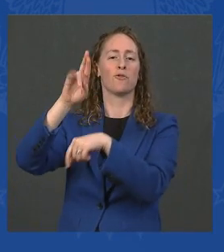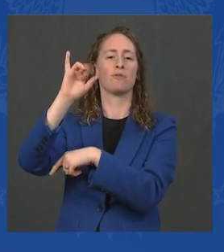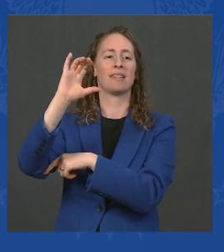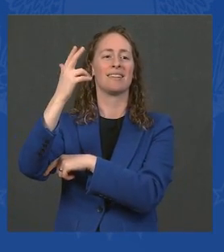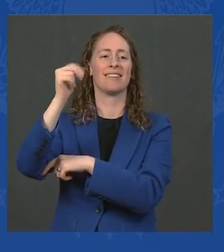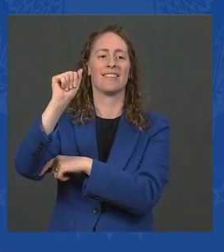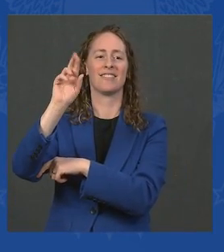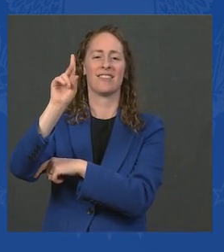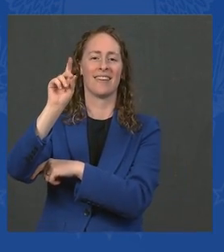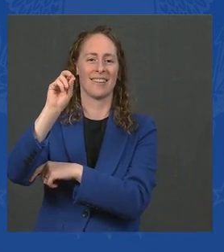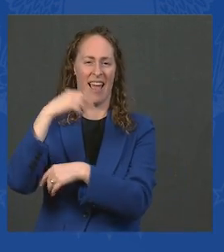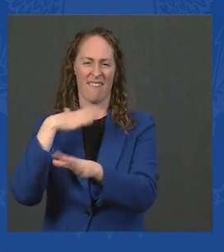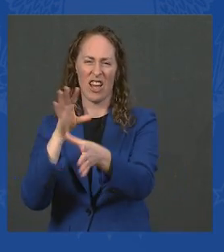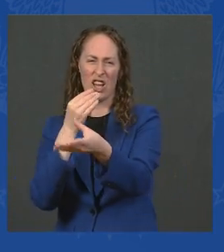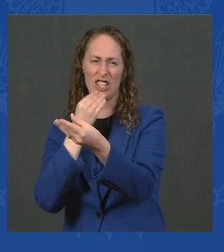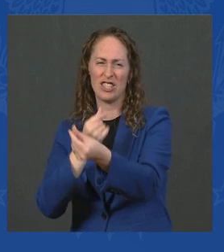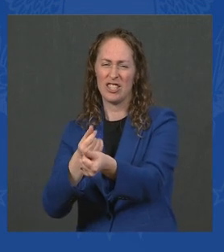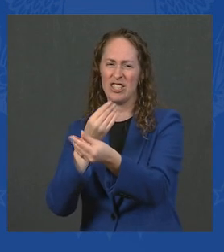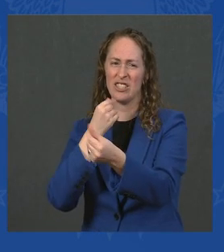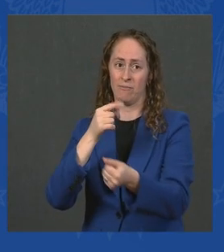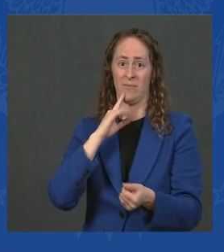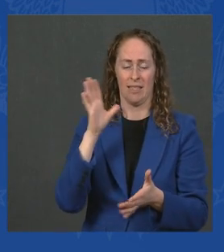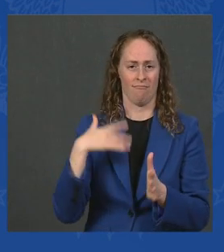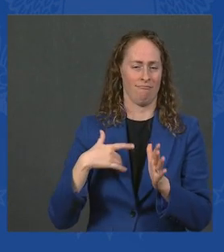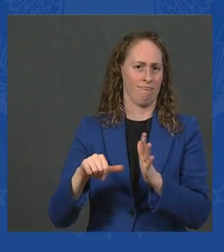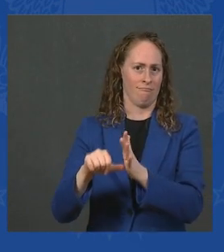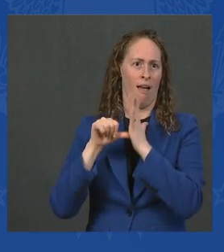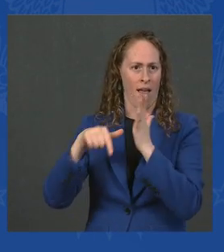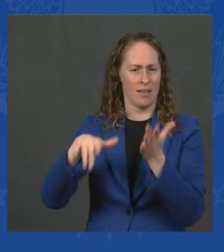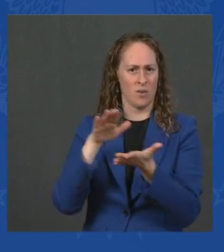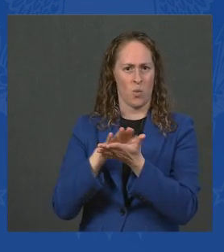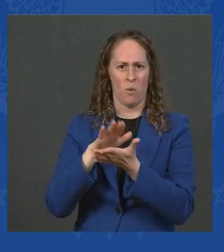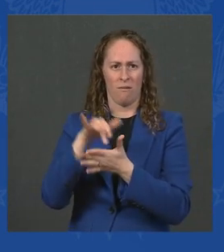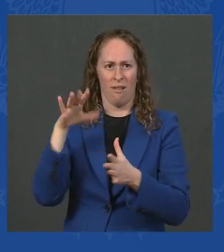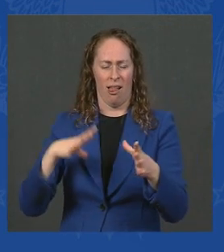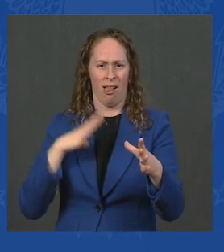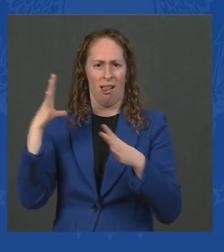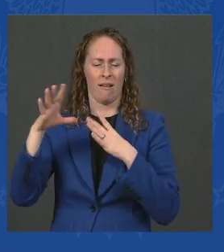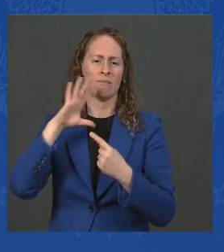this school is really something else."